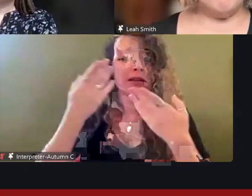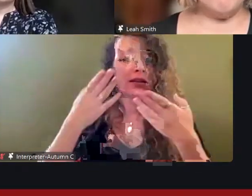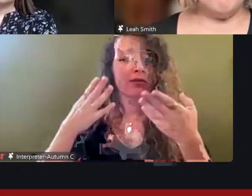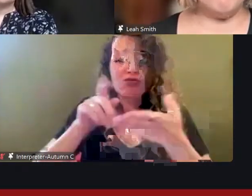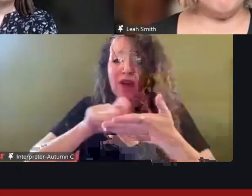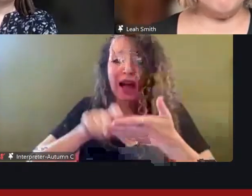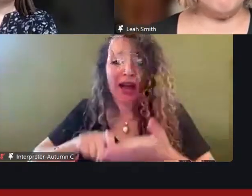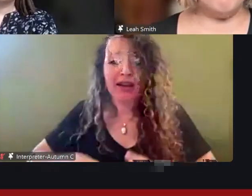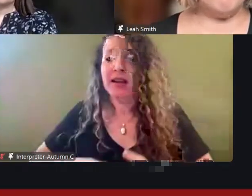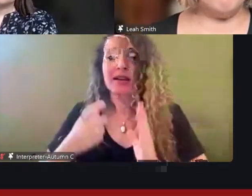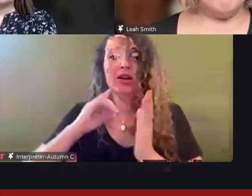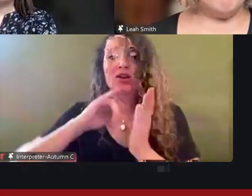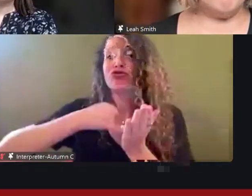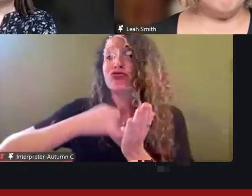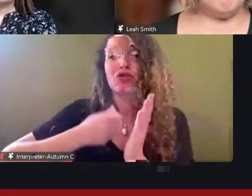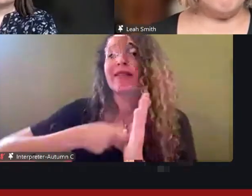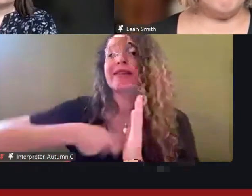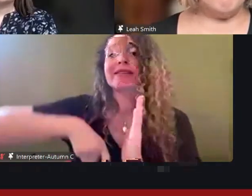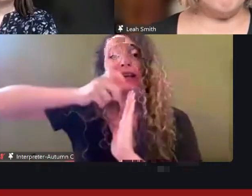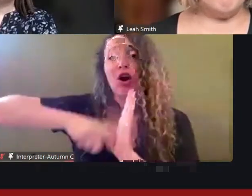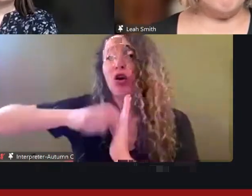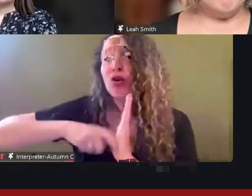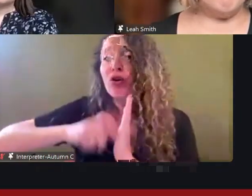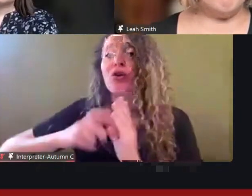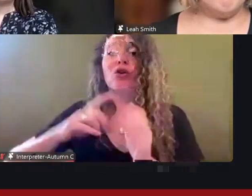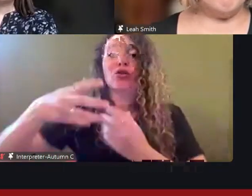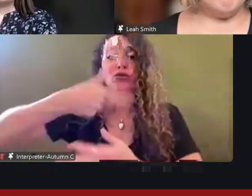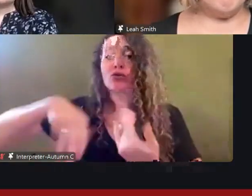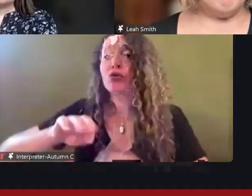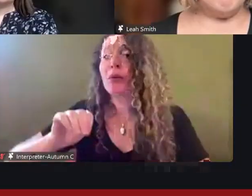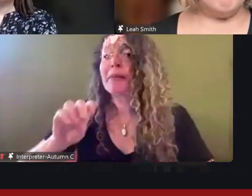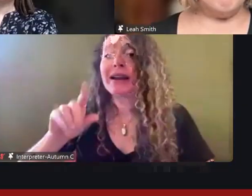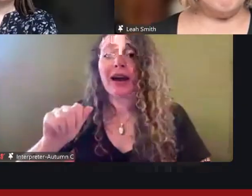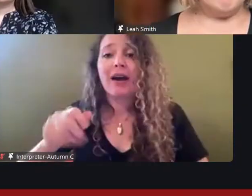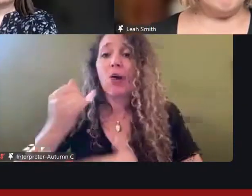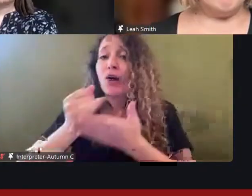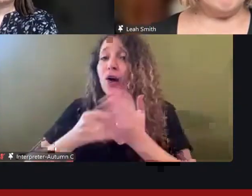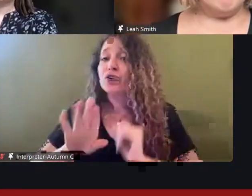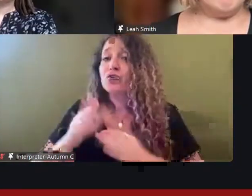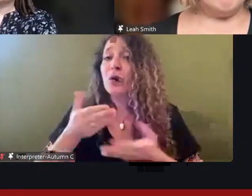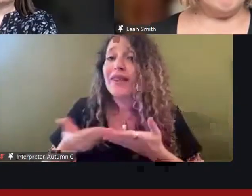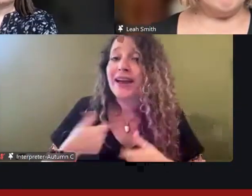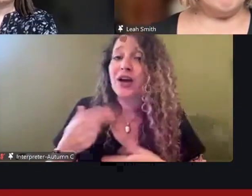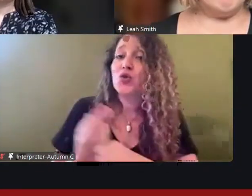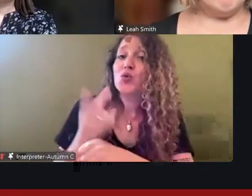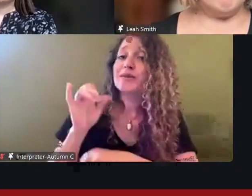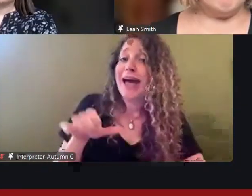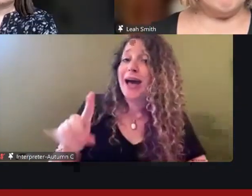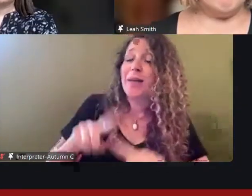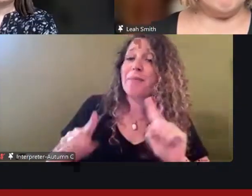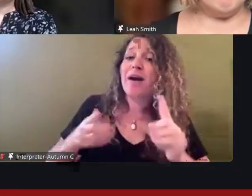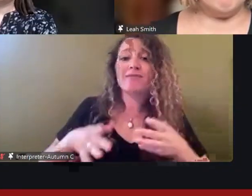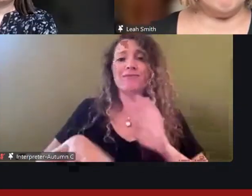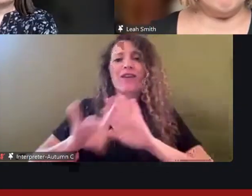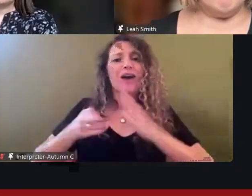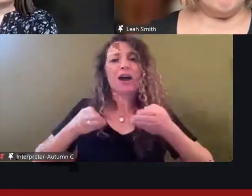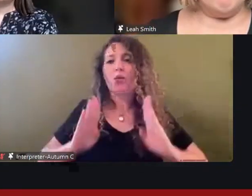journalistic piece. If social media or art is your thing, use that. But find ways that are outside of